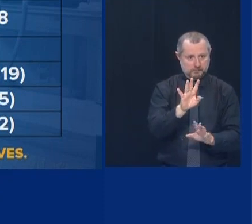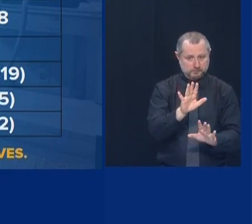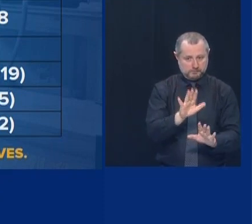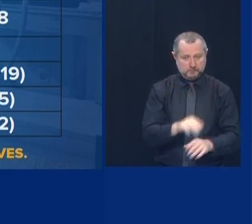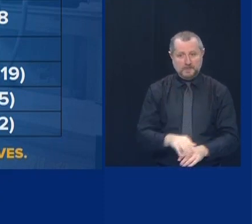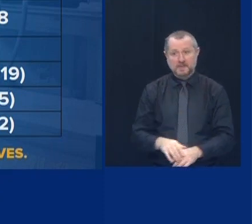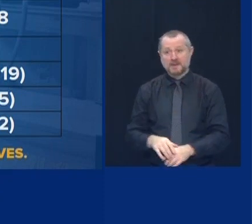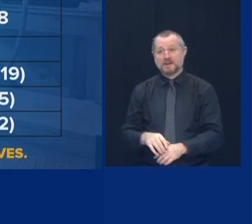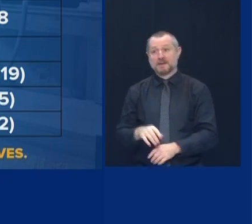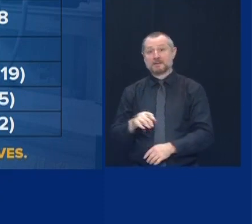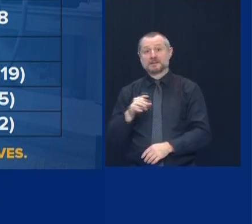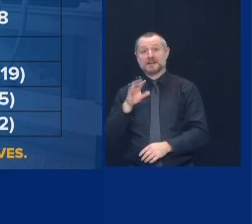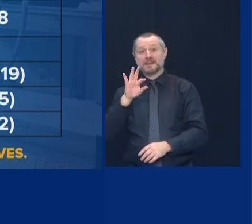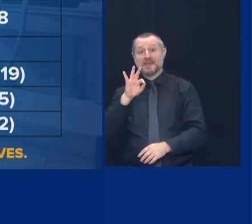STATEWIDE WITH THE MICRO